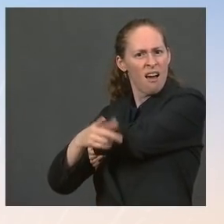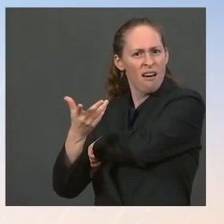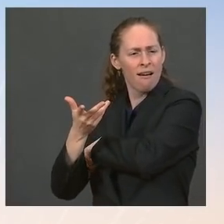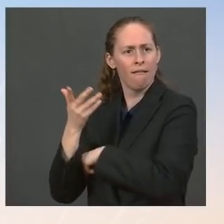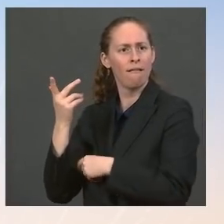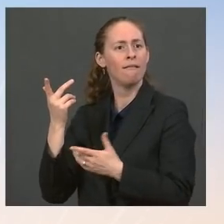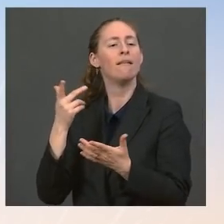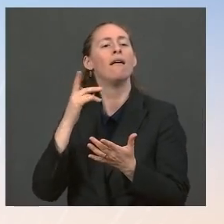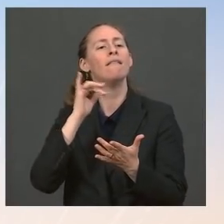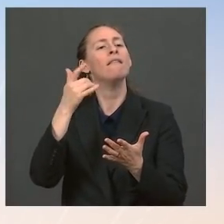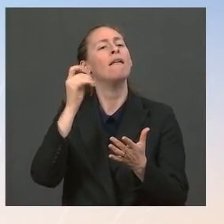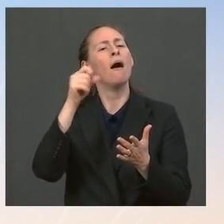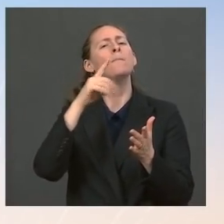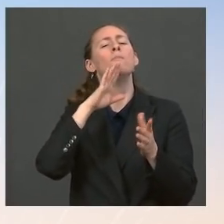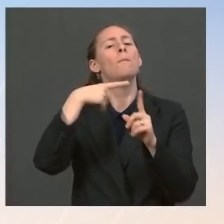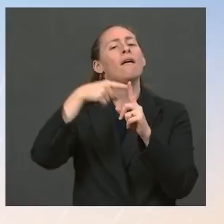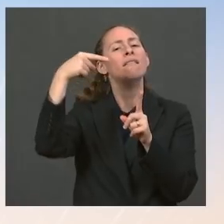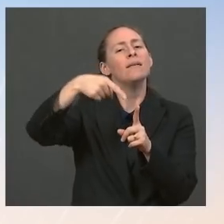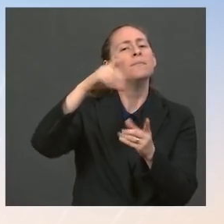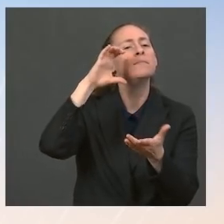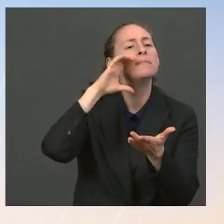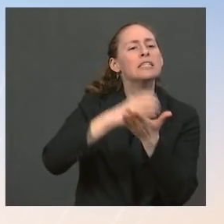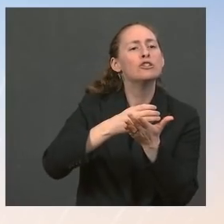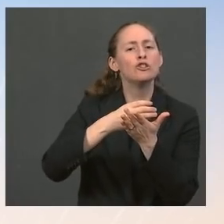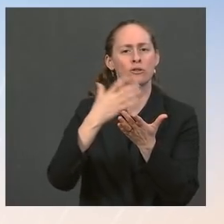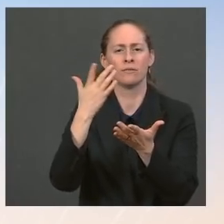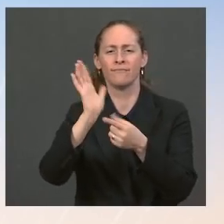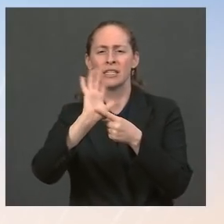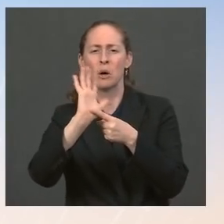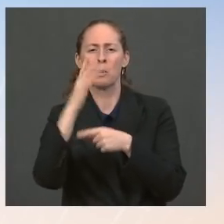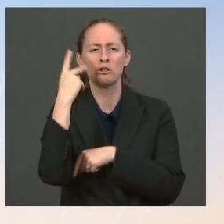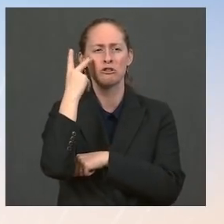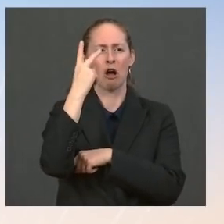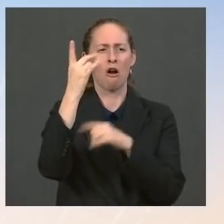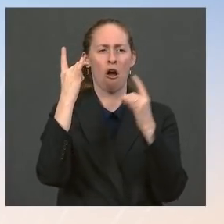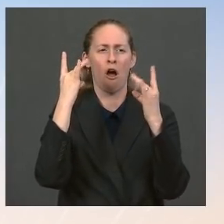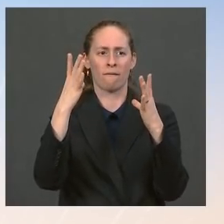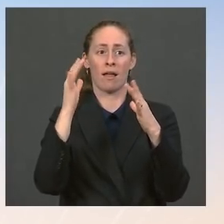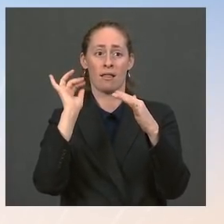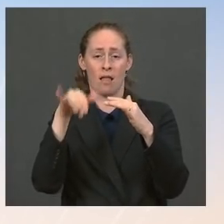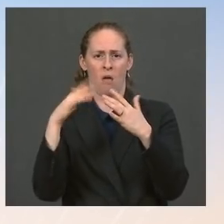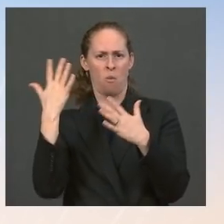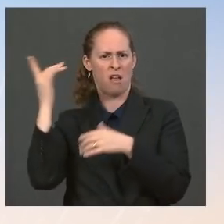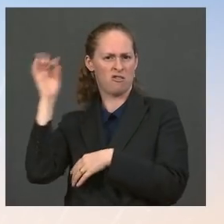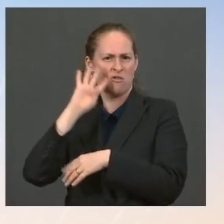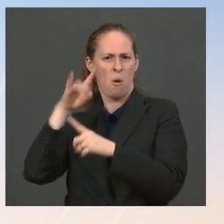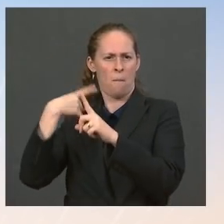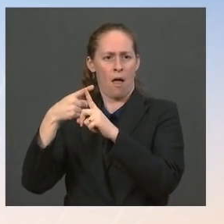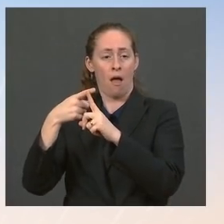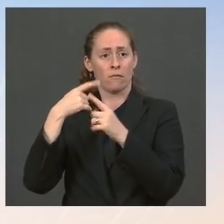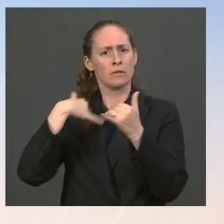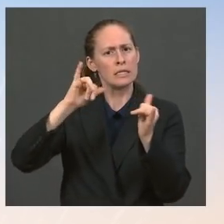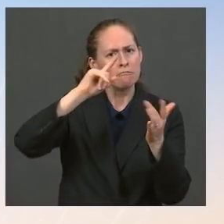that he observed from seeing the images and what they suggest. Ms. Psaki: Phil. Secretary Mayorkas: That investigation will have integrity, I can assure you of that.